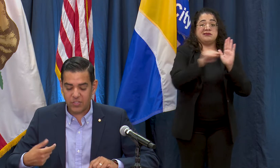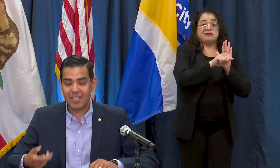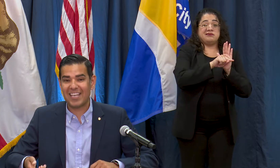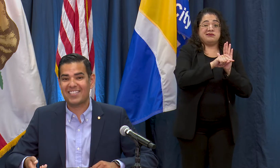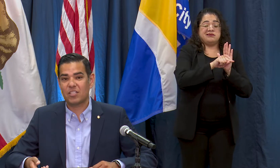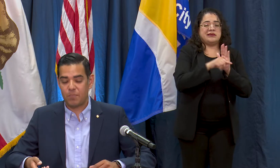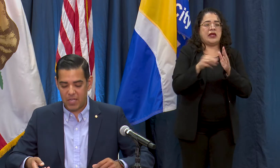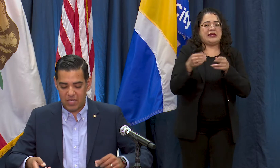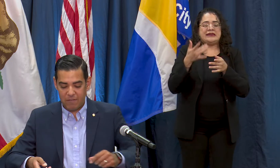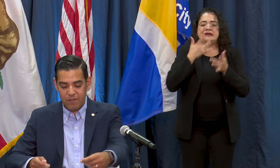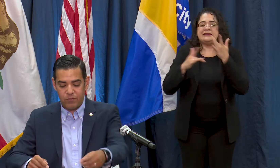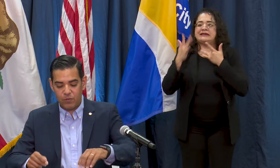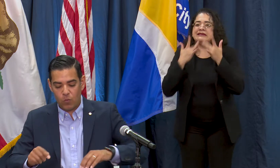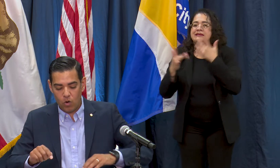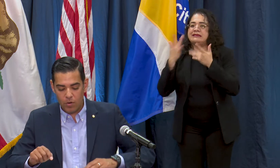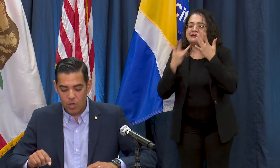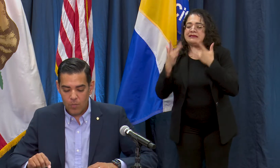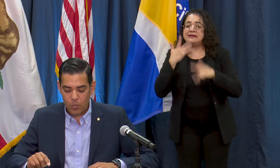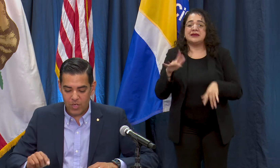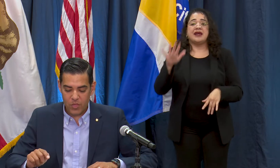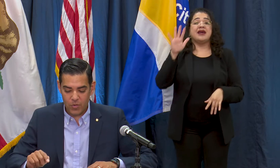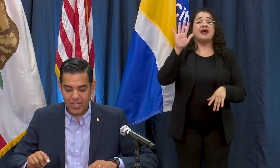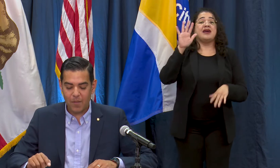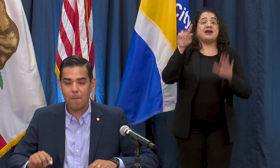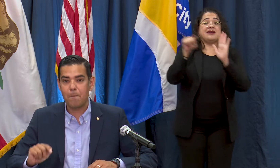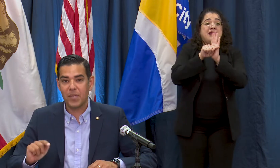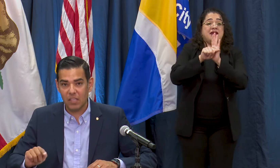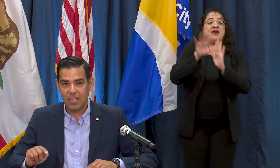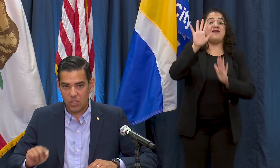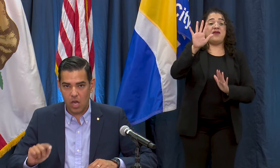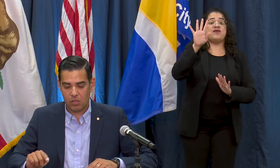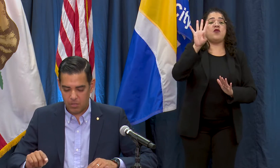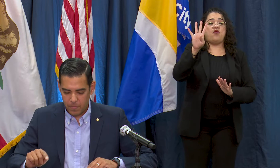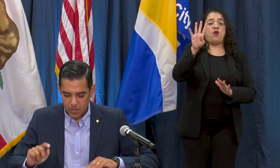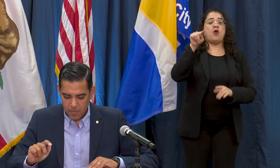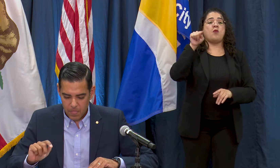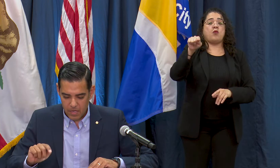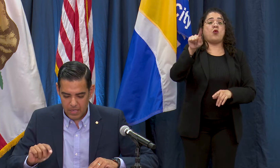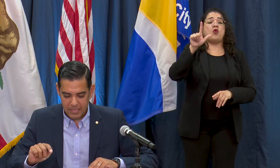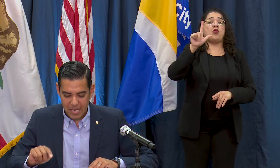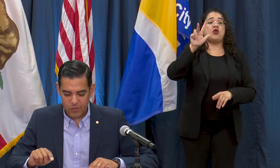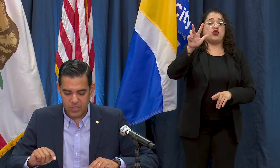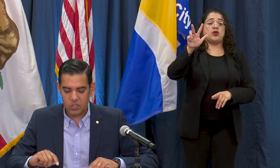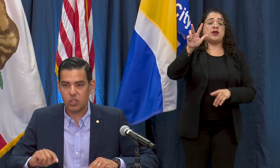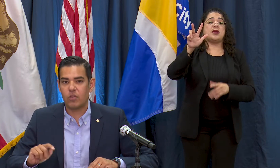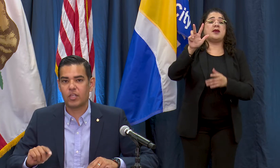state anticipates a 54.3 billion dollar deficit due to the